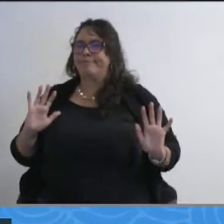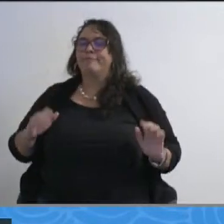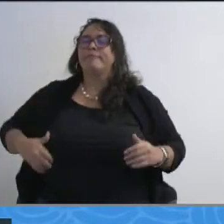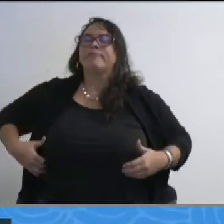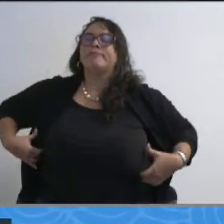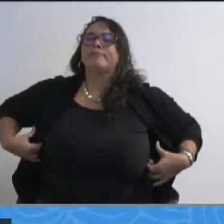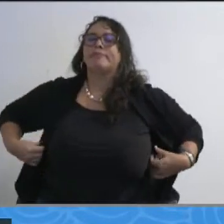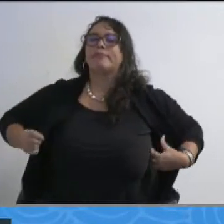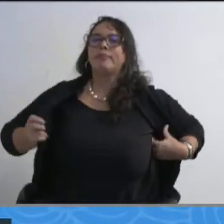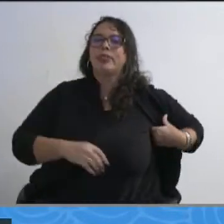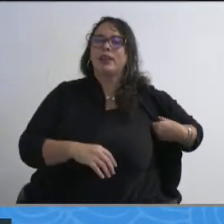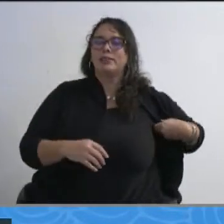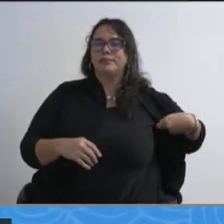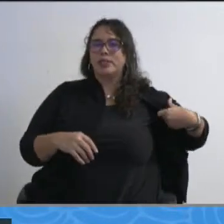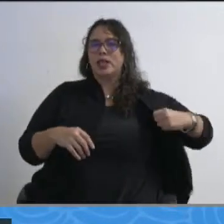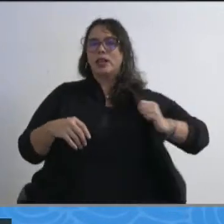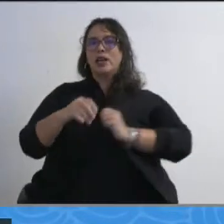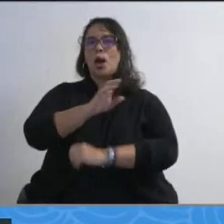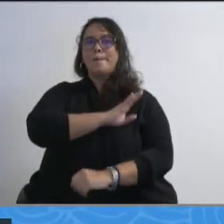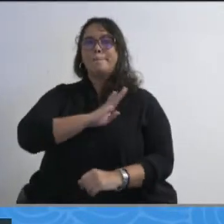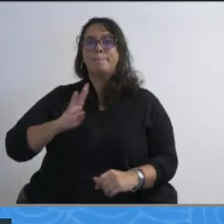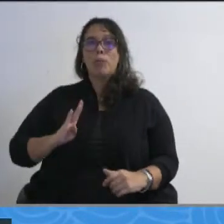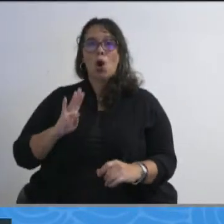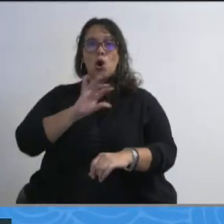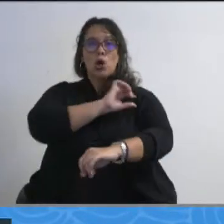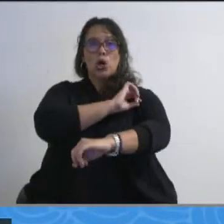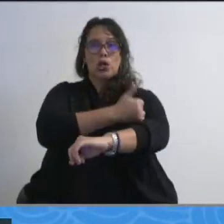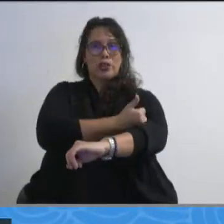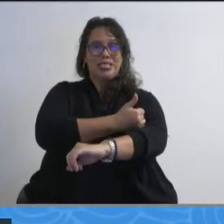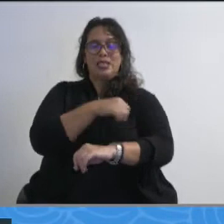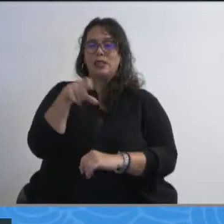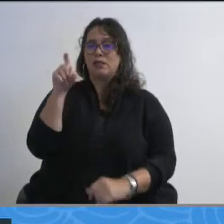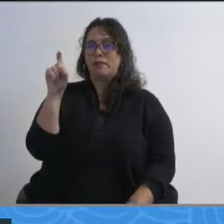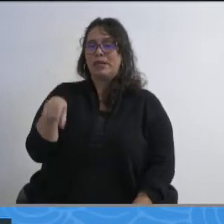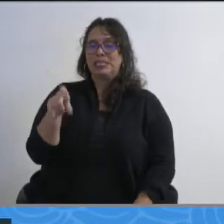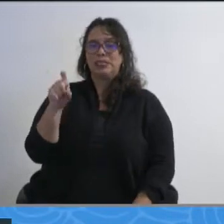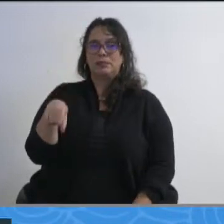a board authorization must be agreed to by the teacher.